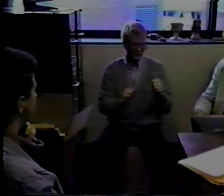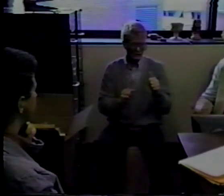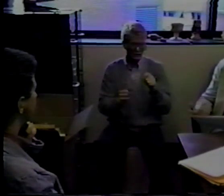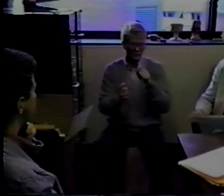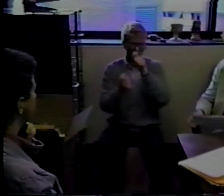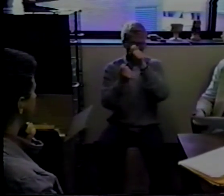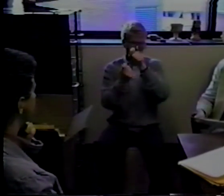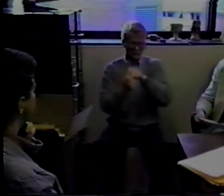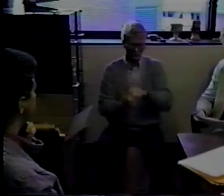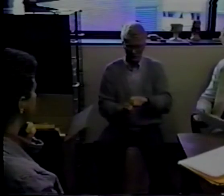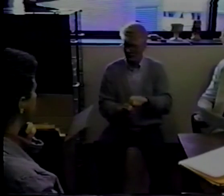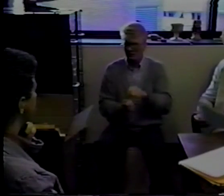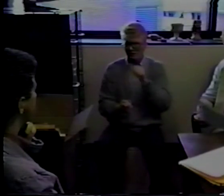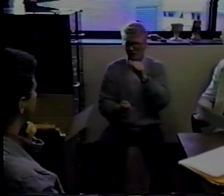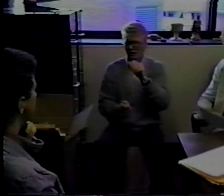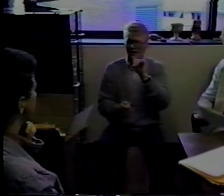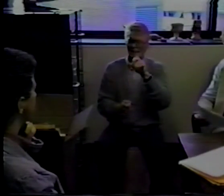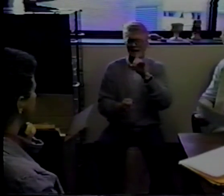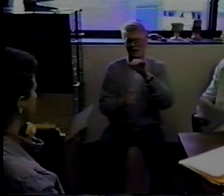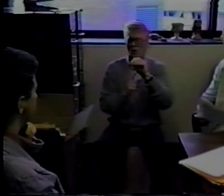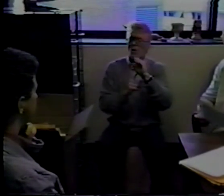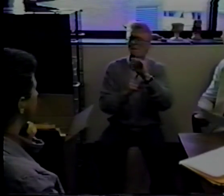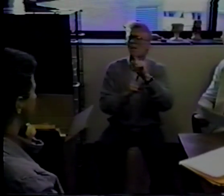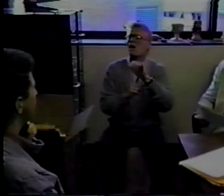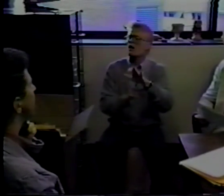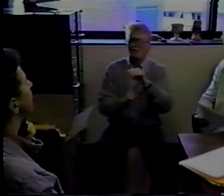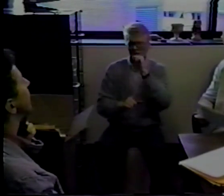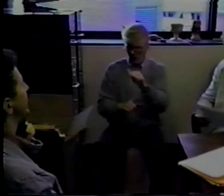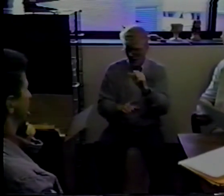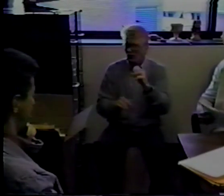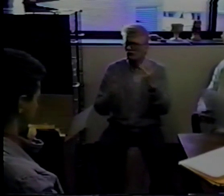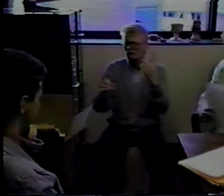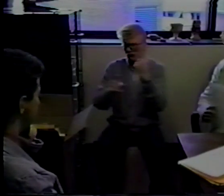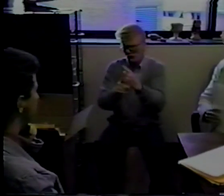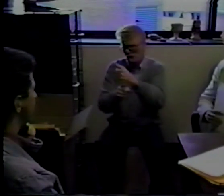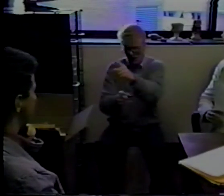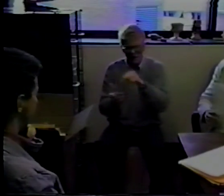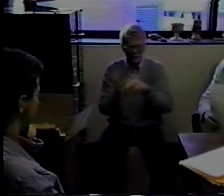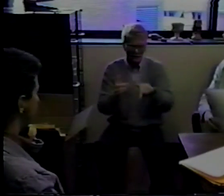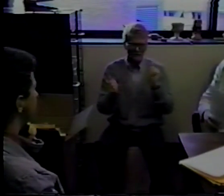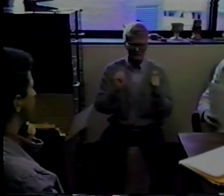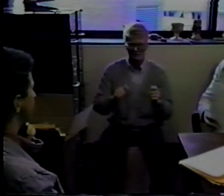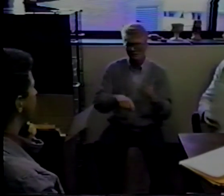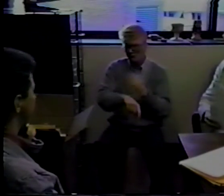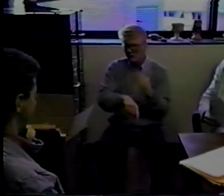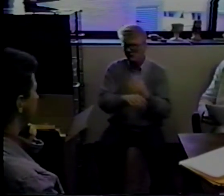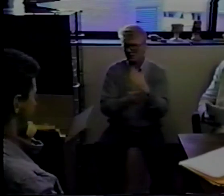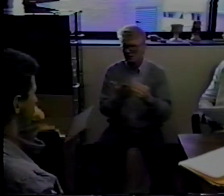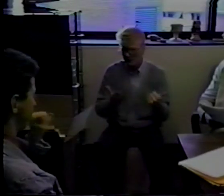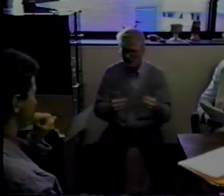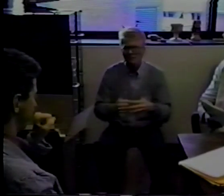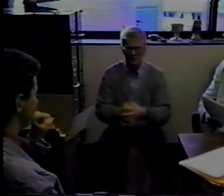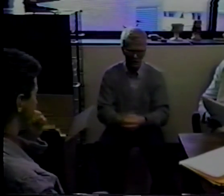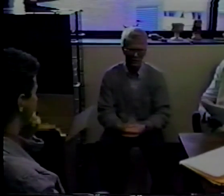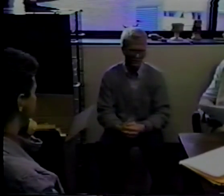at this point Yes I agree.